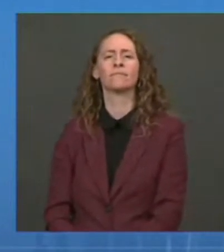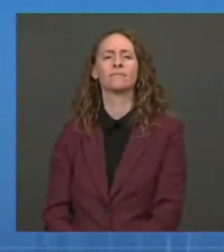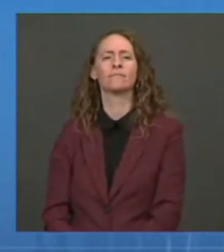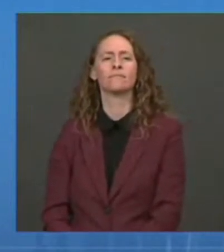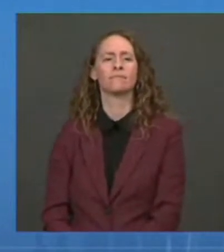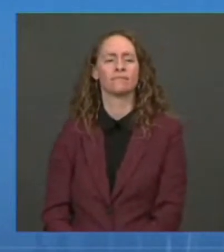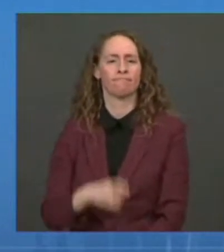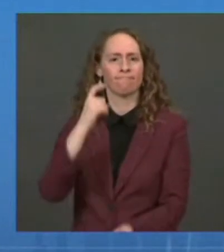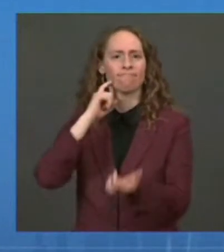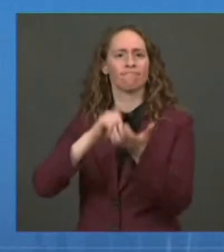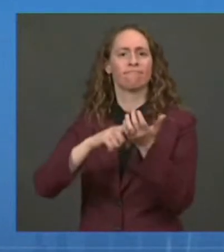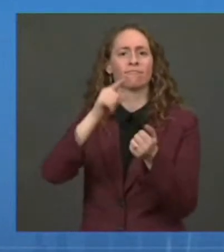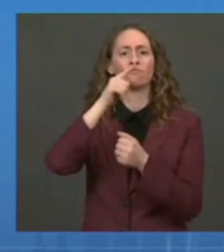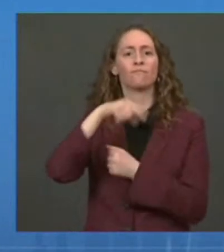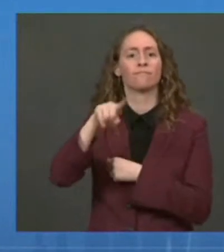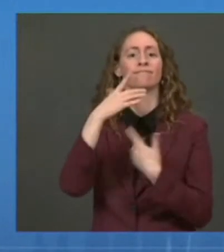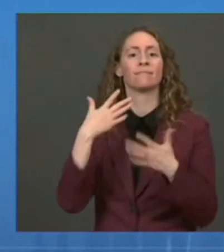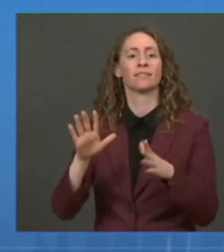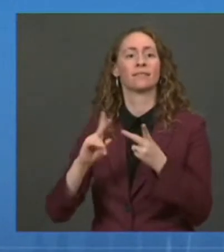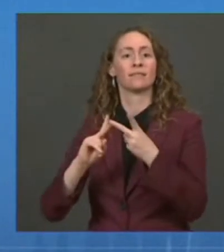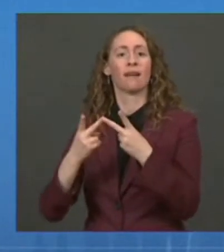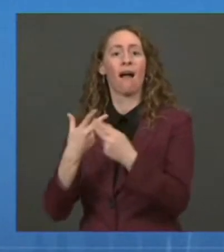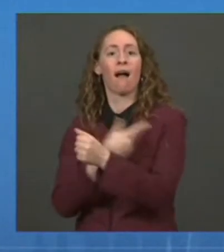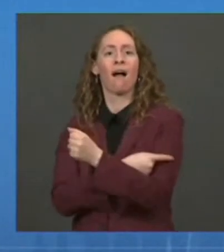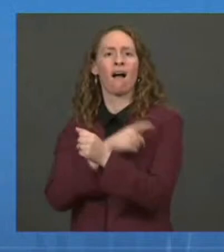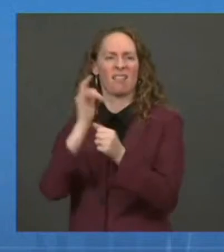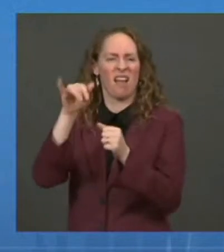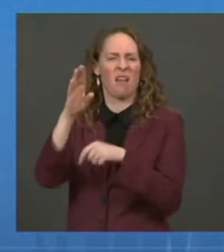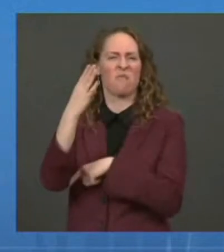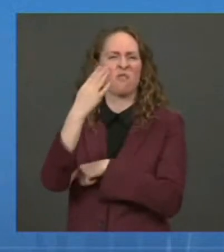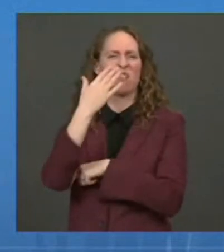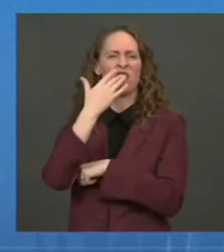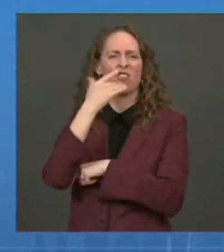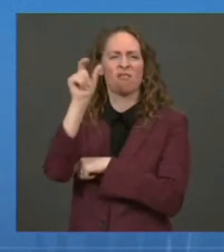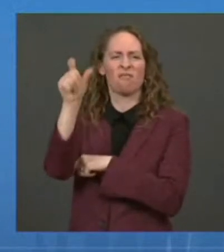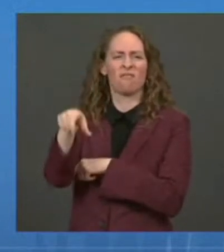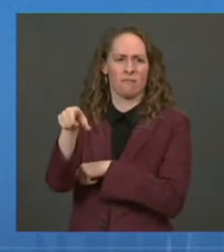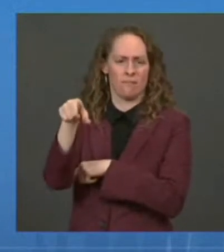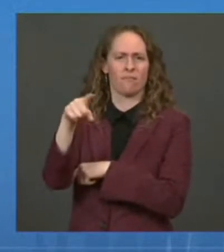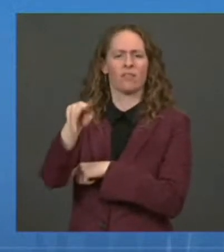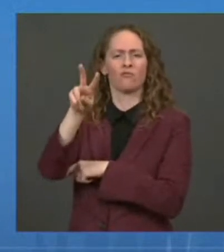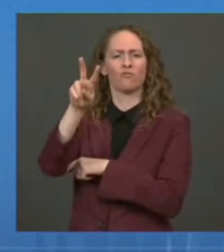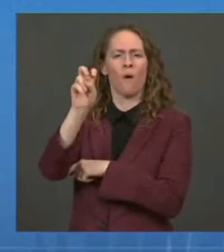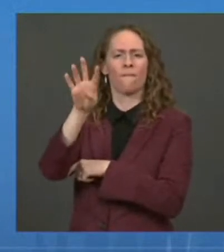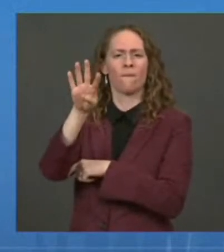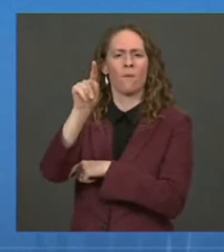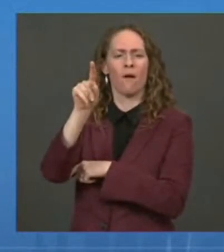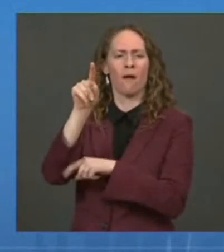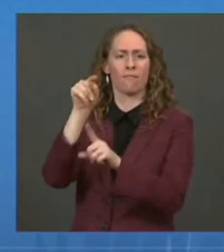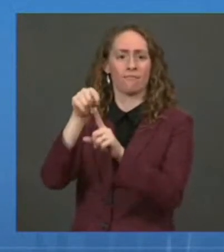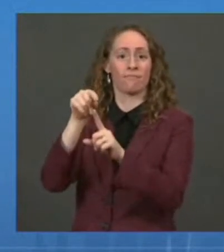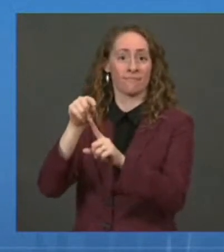AGAIN ON THE LEFT ONE MONTH